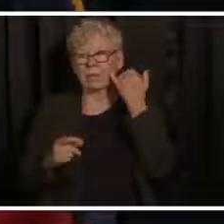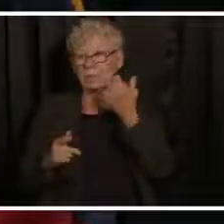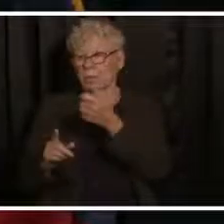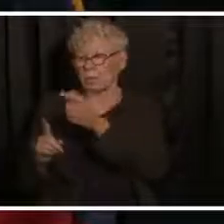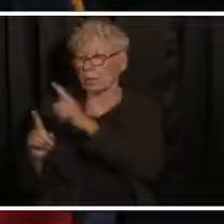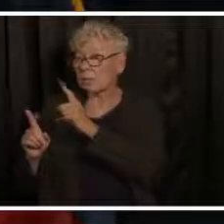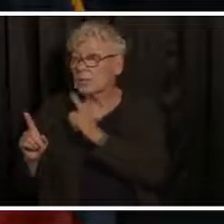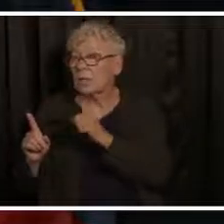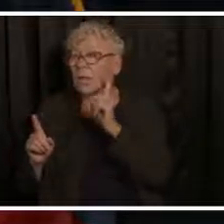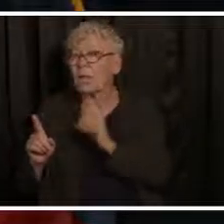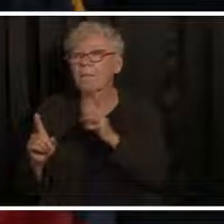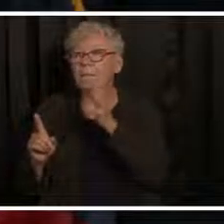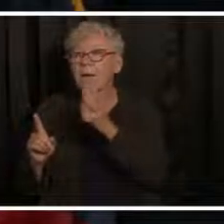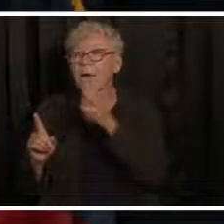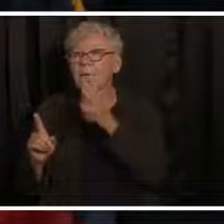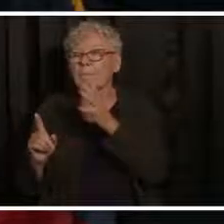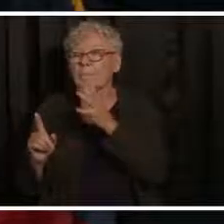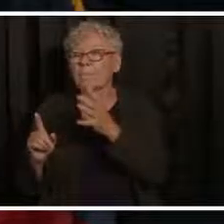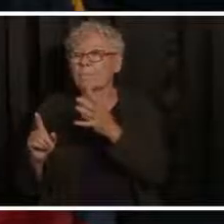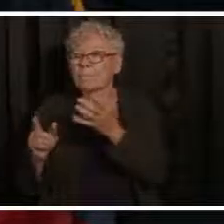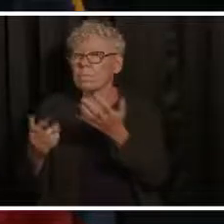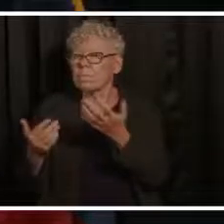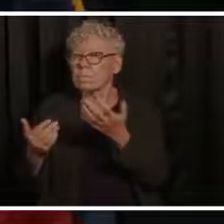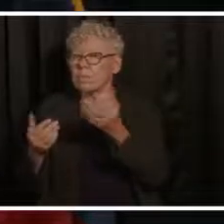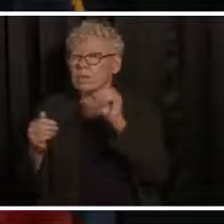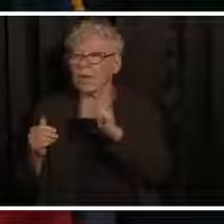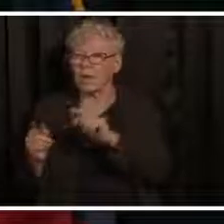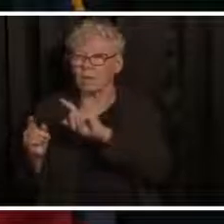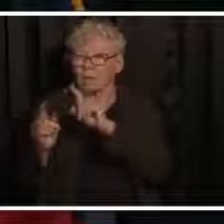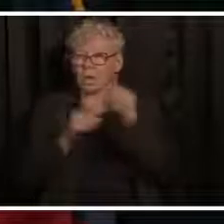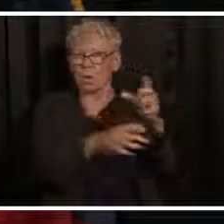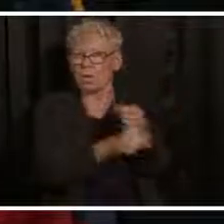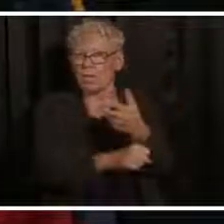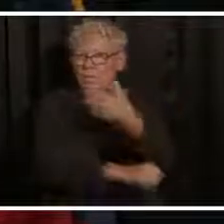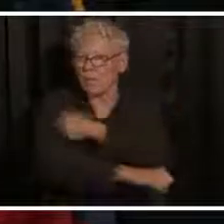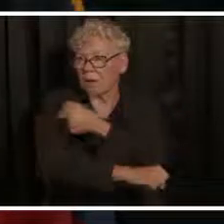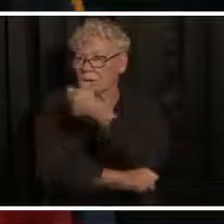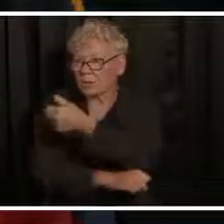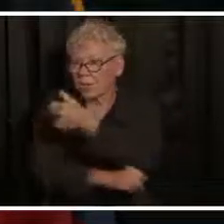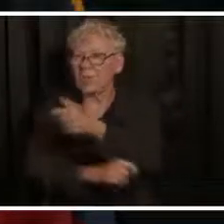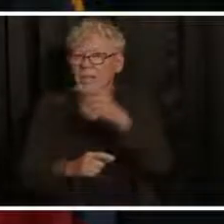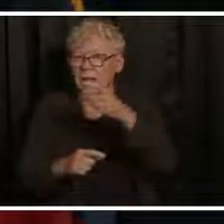vaccinated with the family and get $400 worth of Walmart gift certificates that can make a big difference to find out